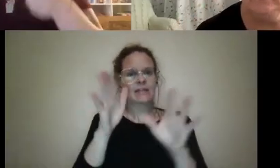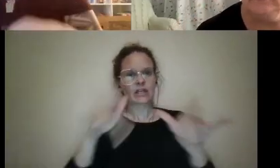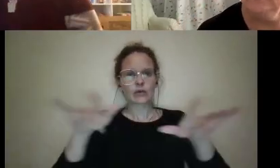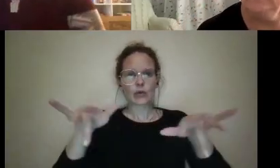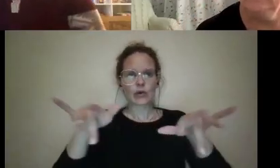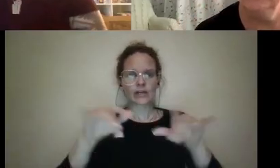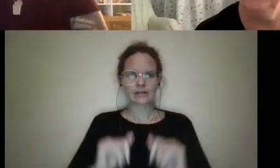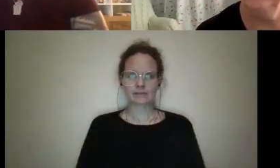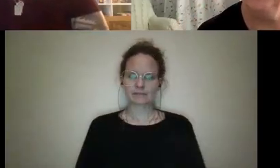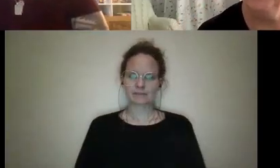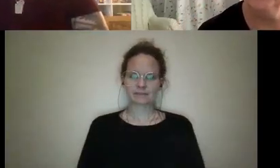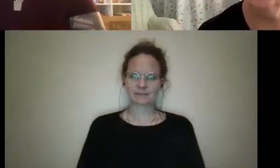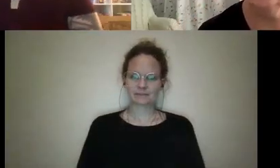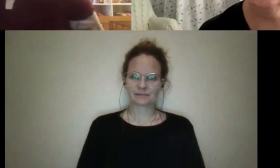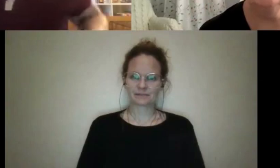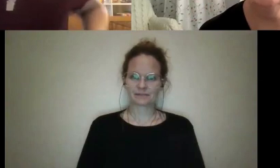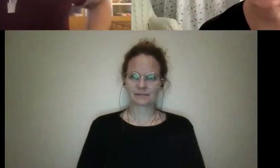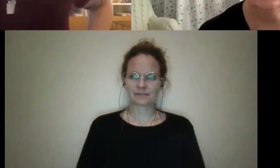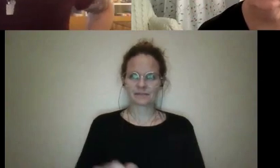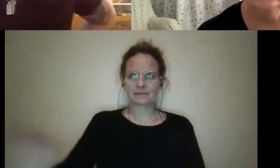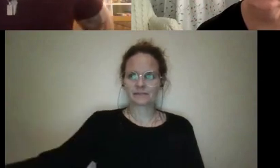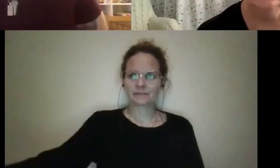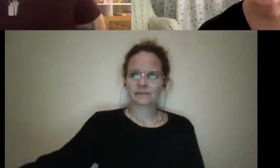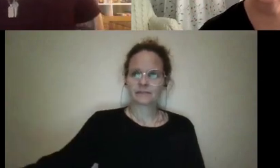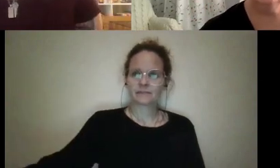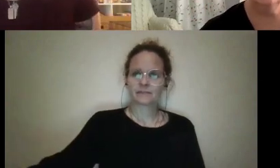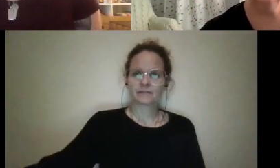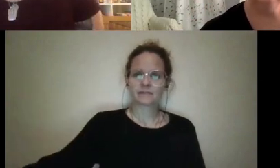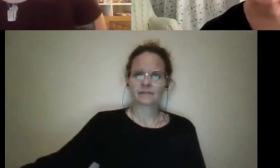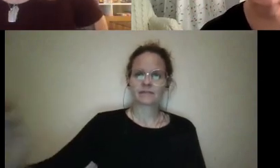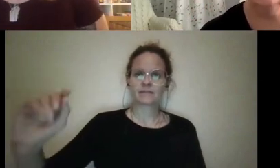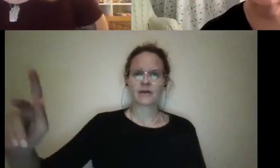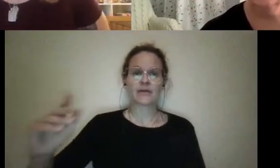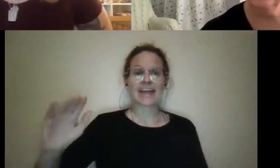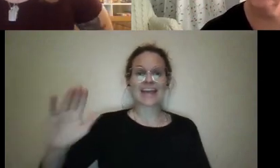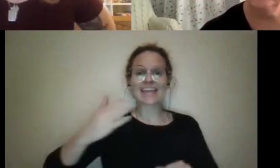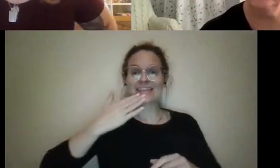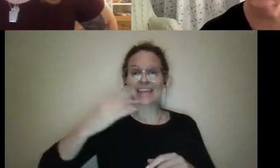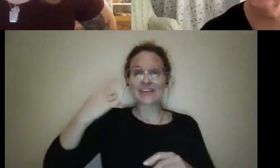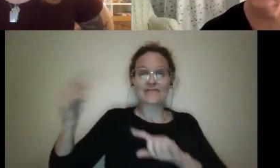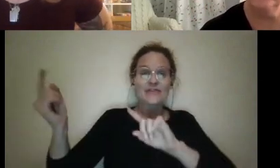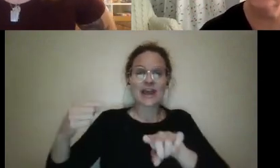Great! Okay, well thank you for coming. My name is Maddie Hinkle,